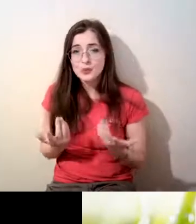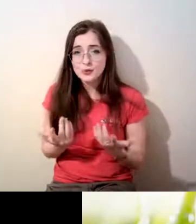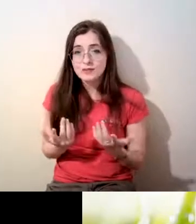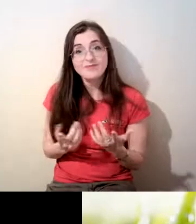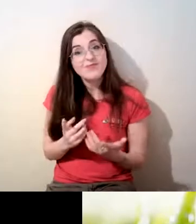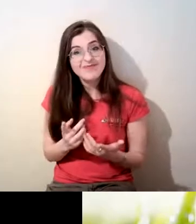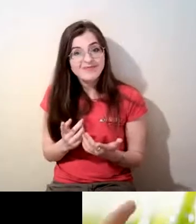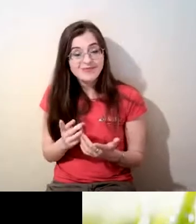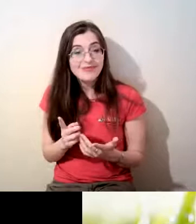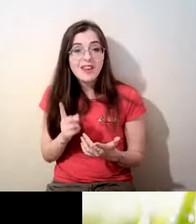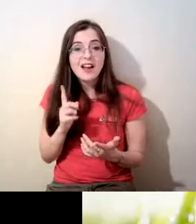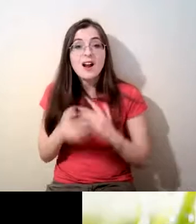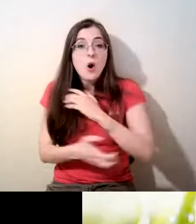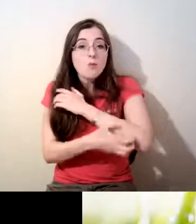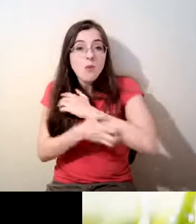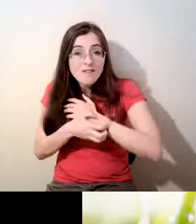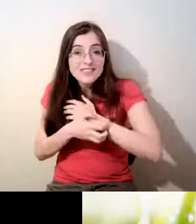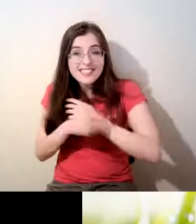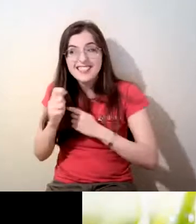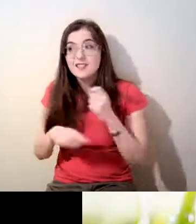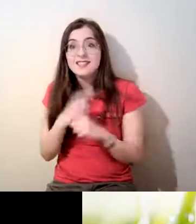you know adding to all these factors that we have all talked about you know